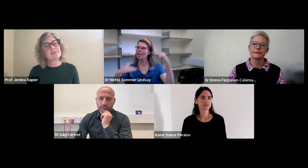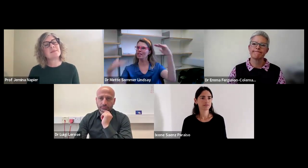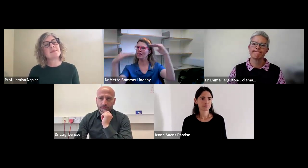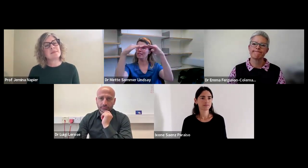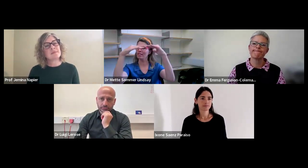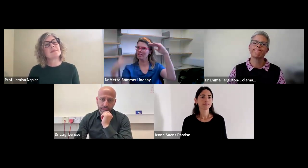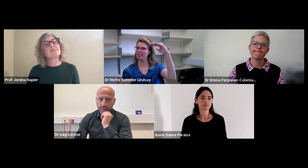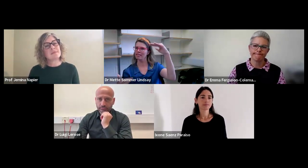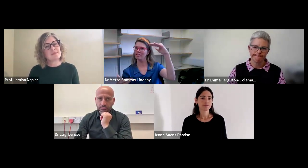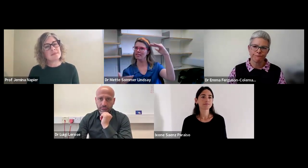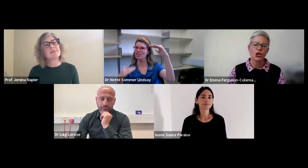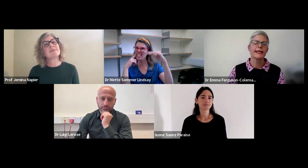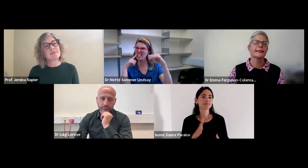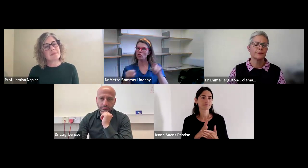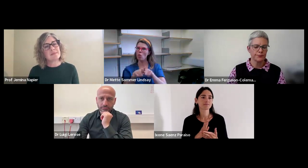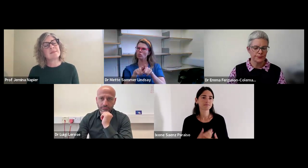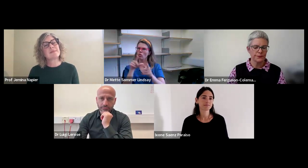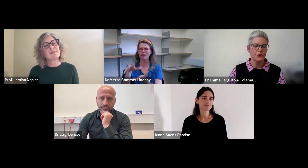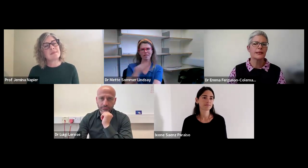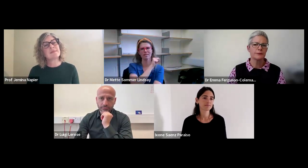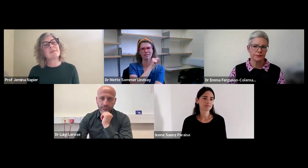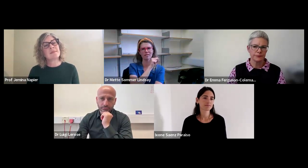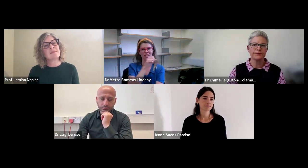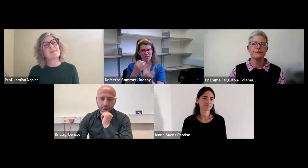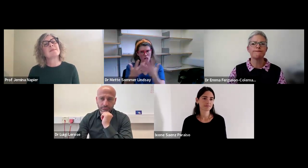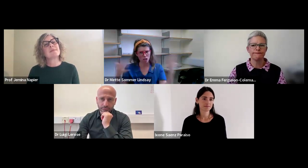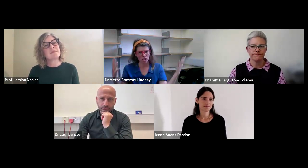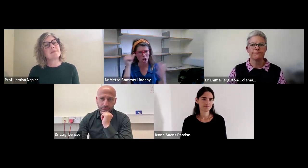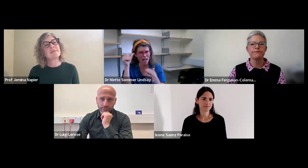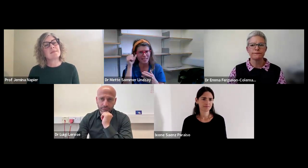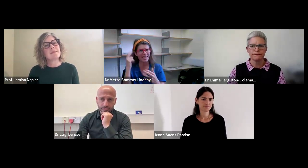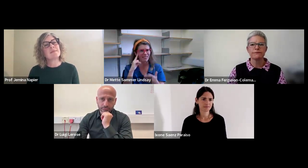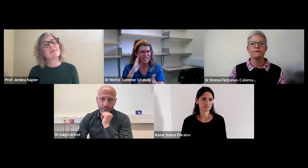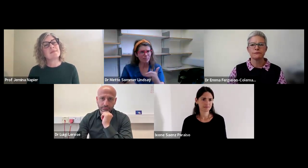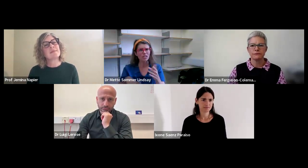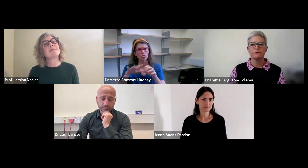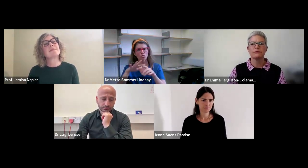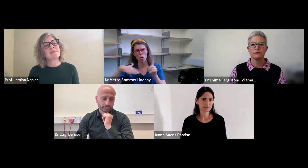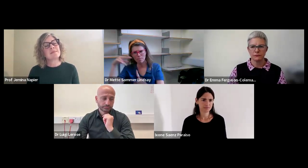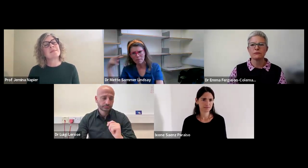studies being promoted and given a status that deaf studies doesn't seem to have. There's a